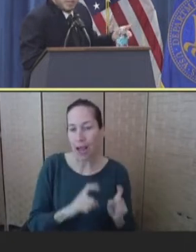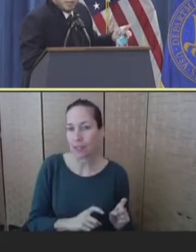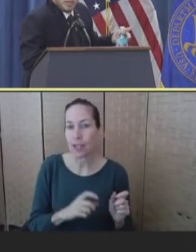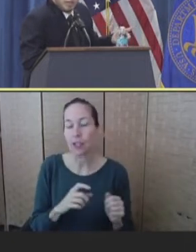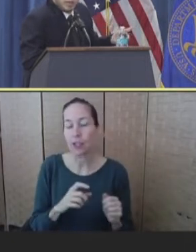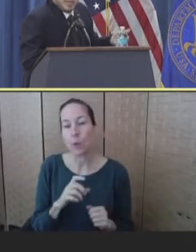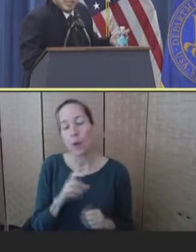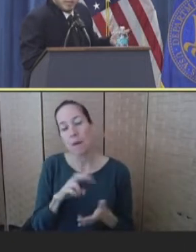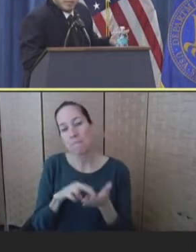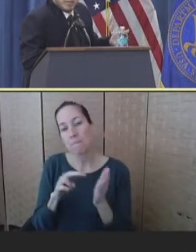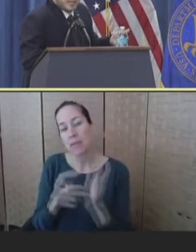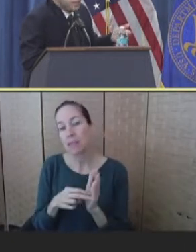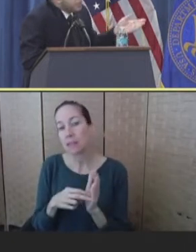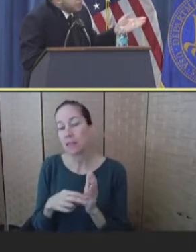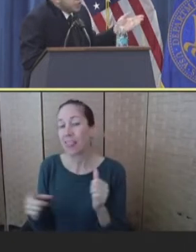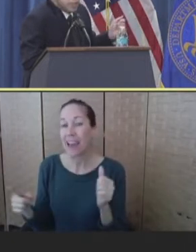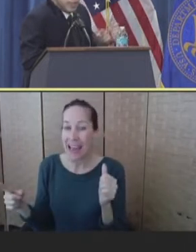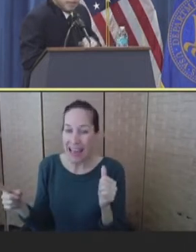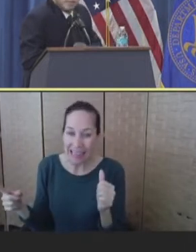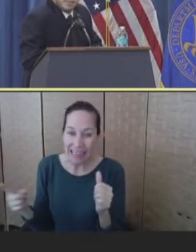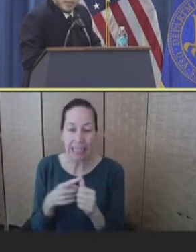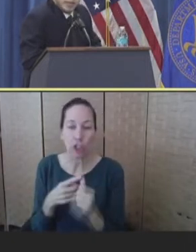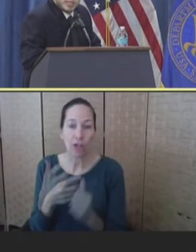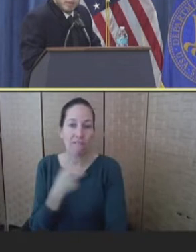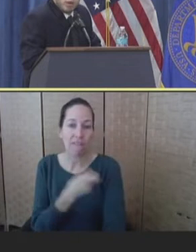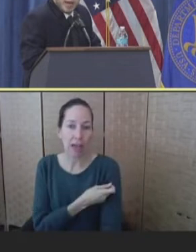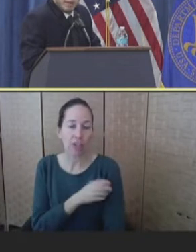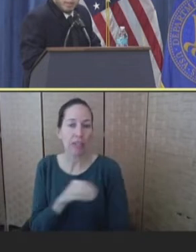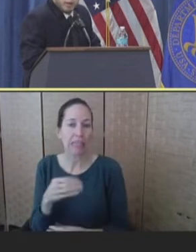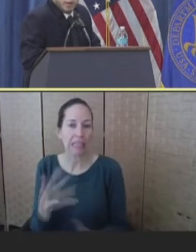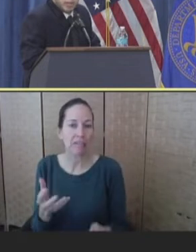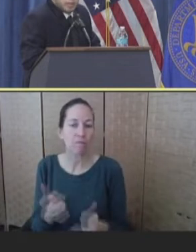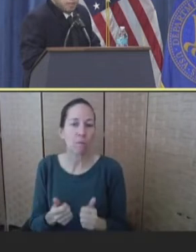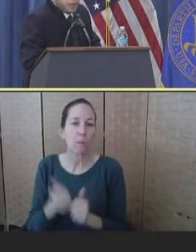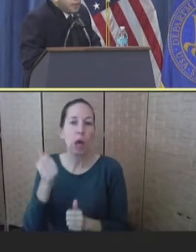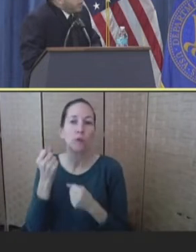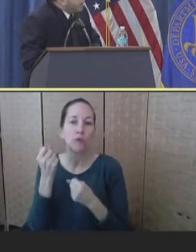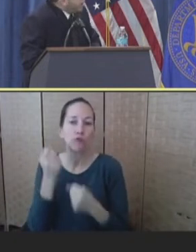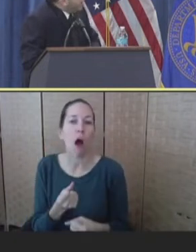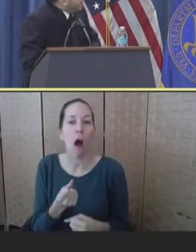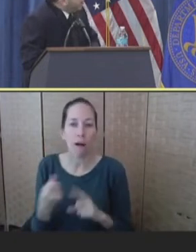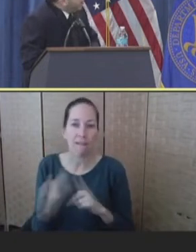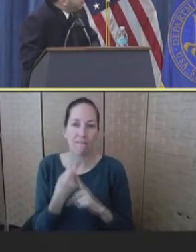really provides the most effect and this is just a kind of a small added bonus.